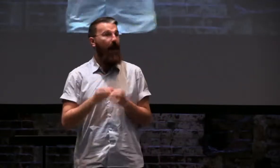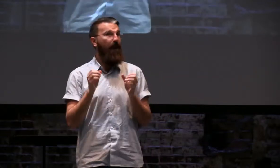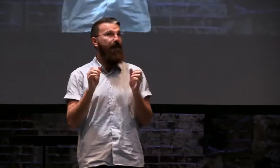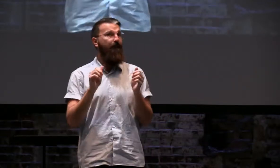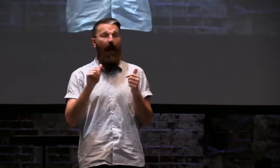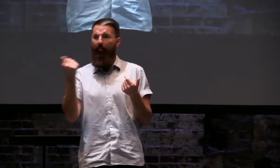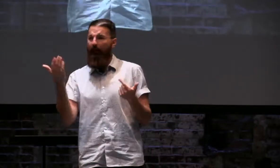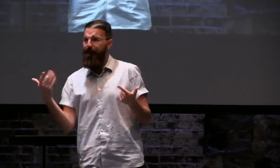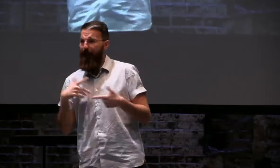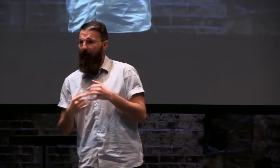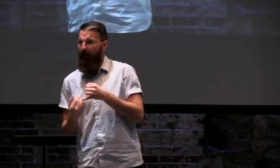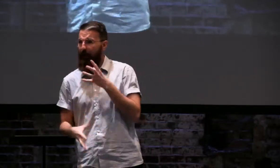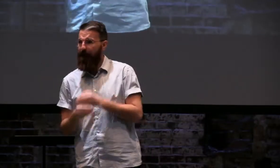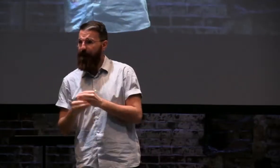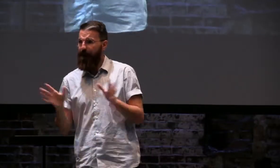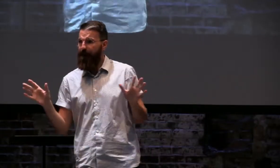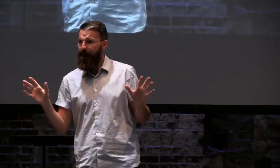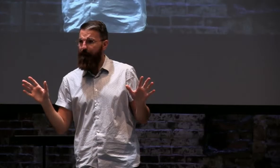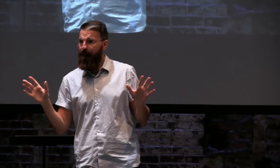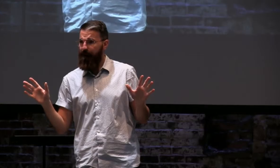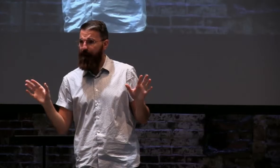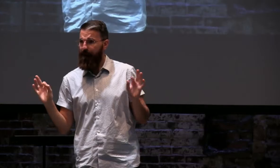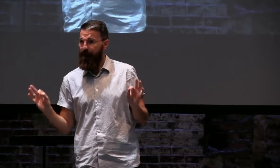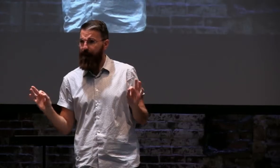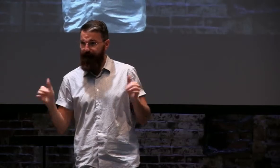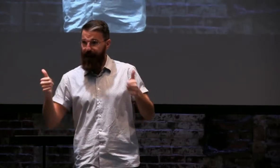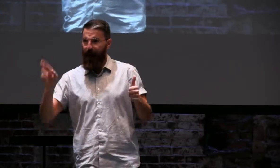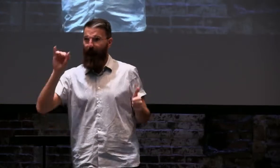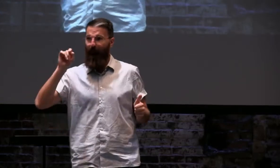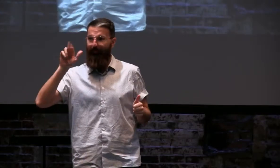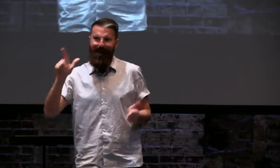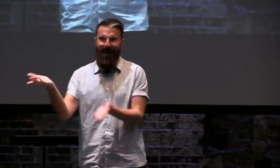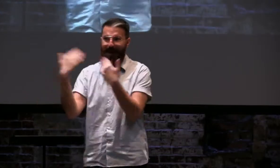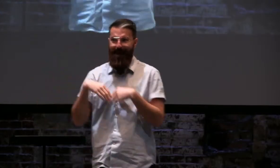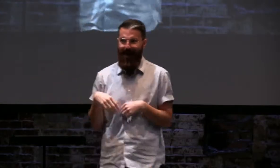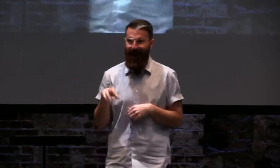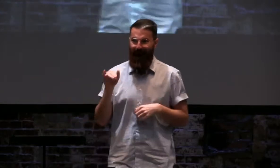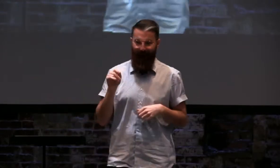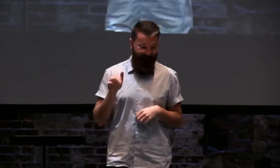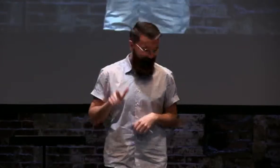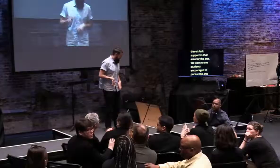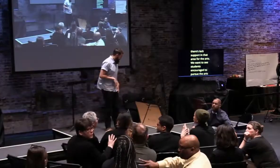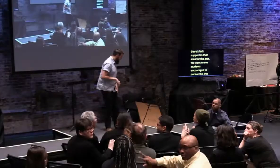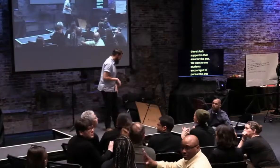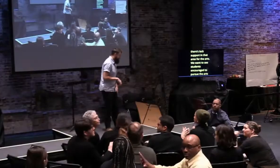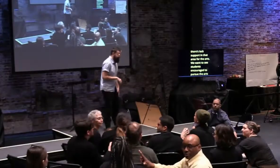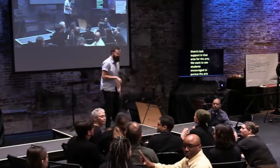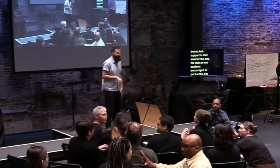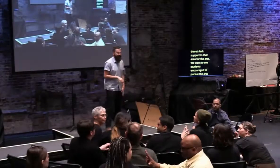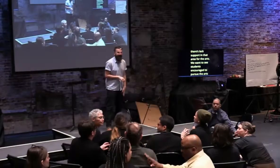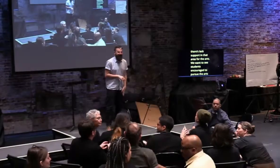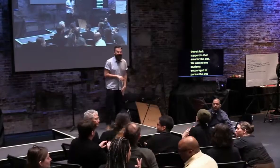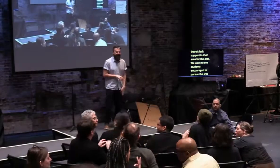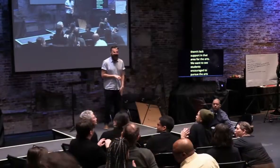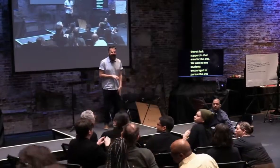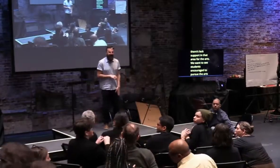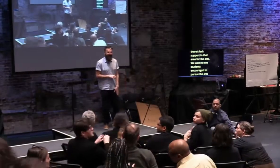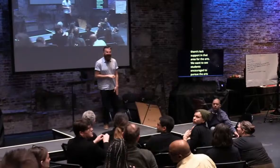to pursue the arts through VR as well as additional sponsorships.